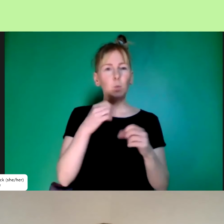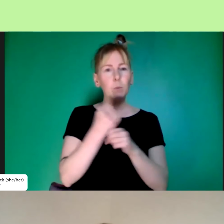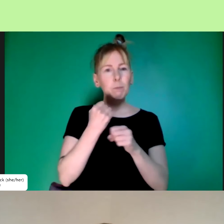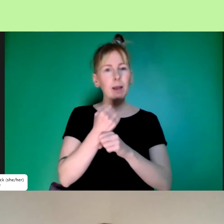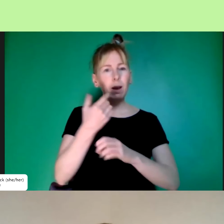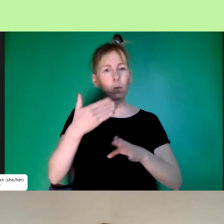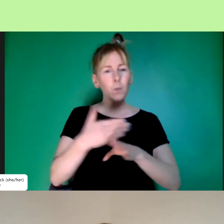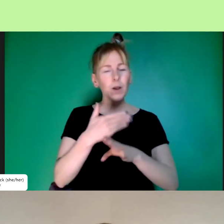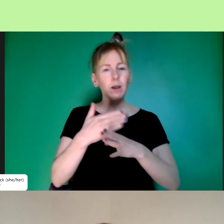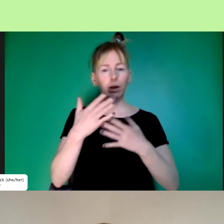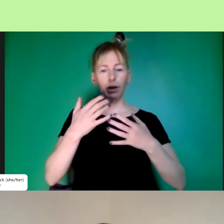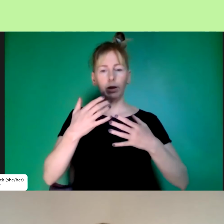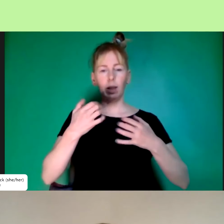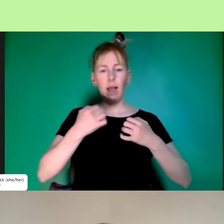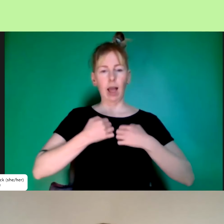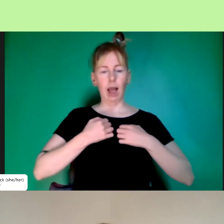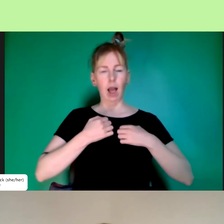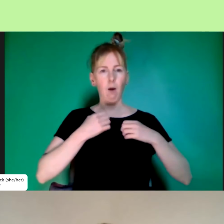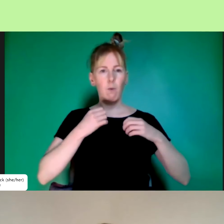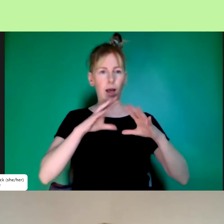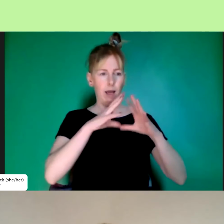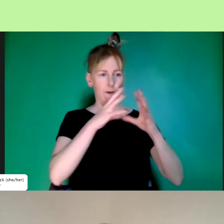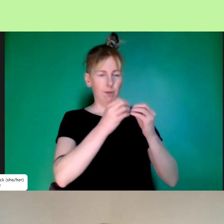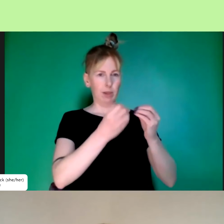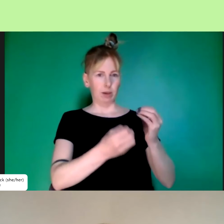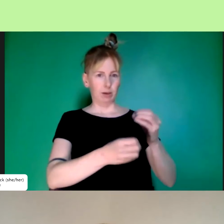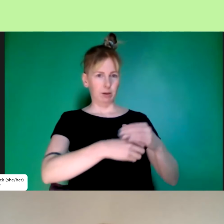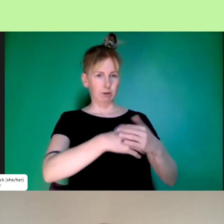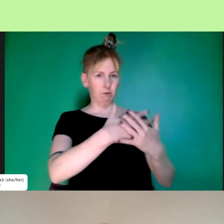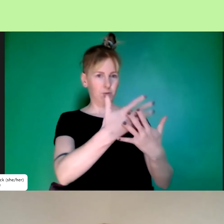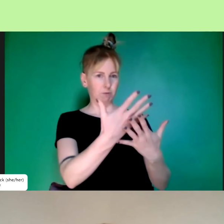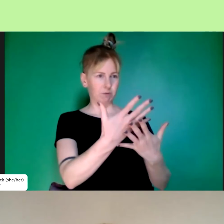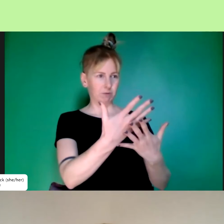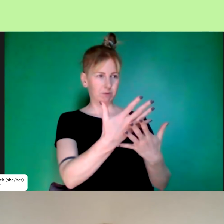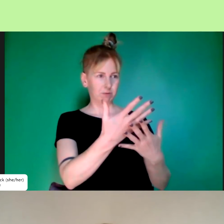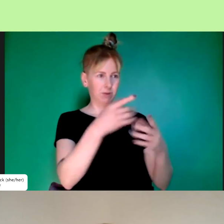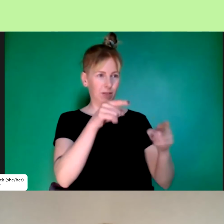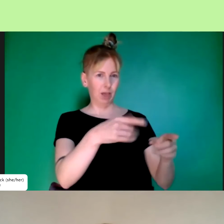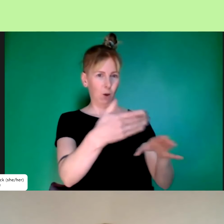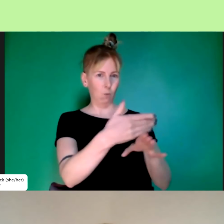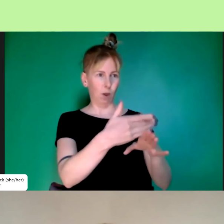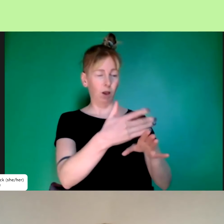in aesthetics, in whatever we do, you know, and I think there's no for me, there hasn't